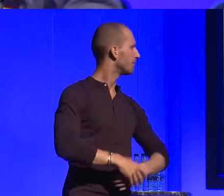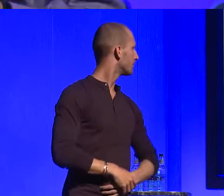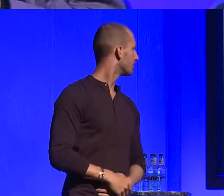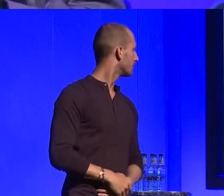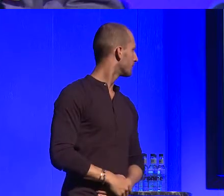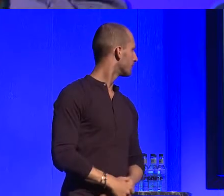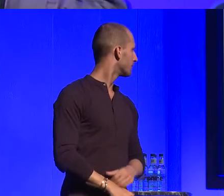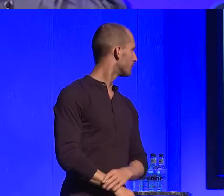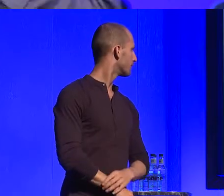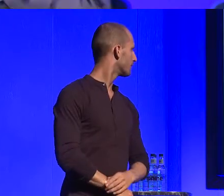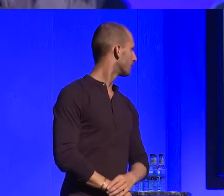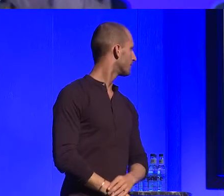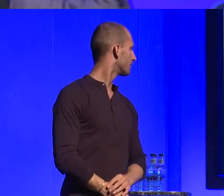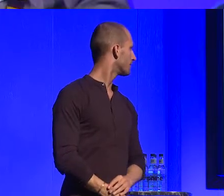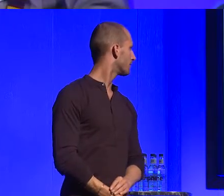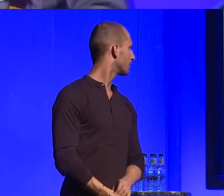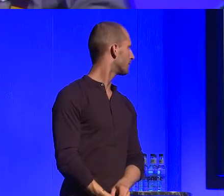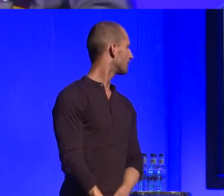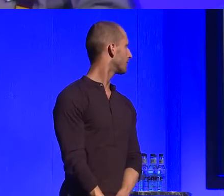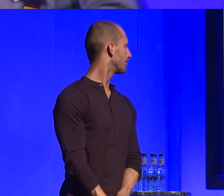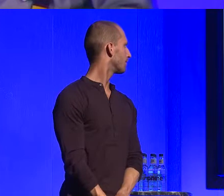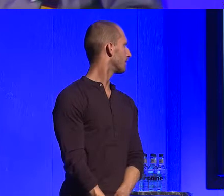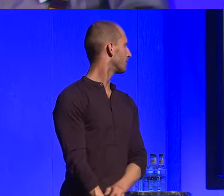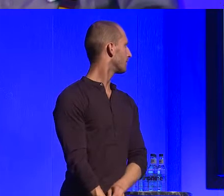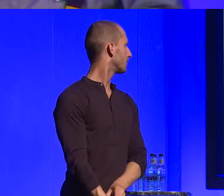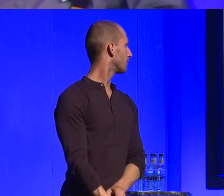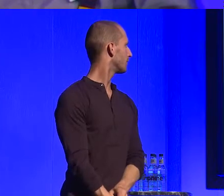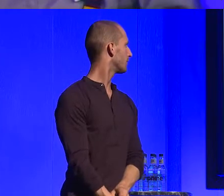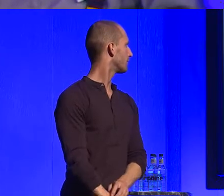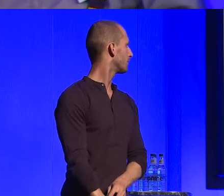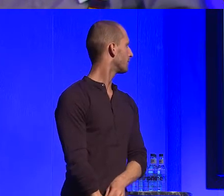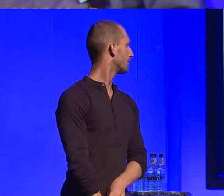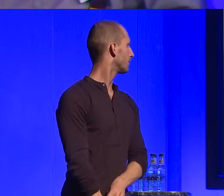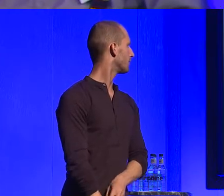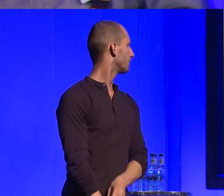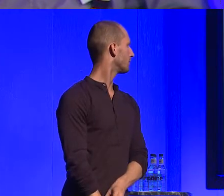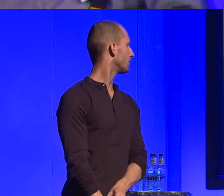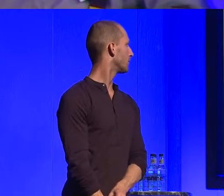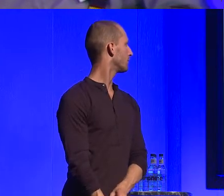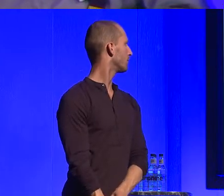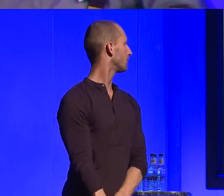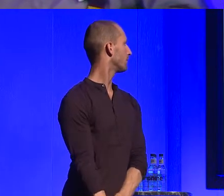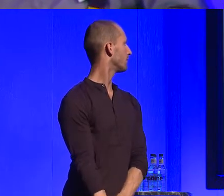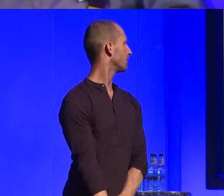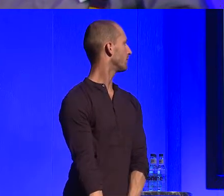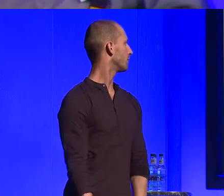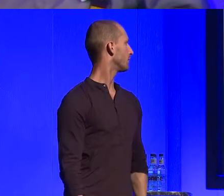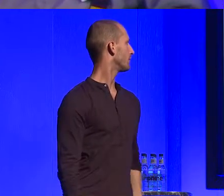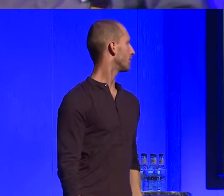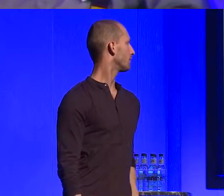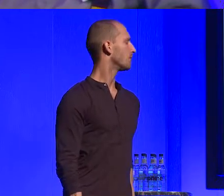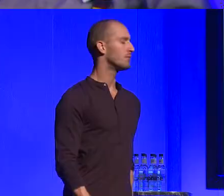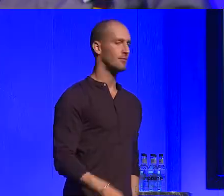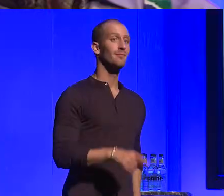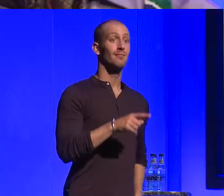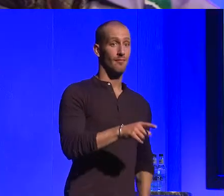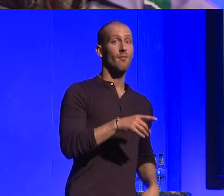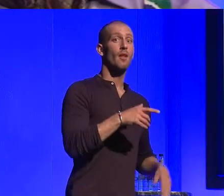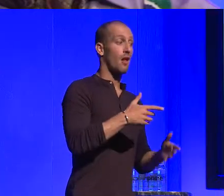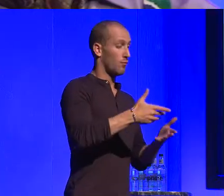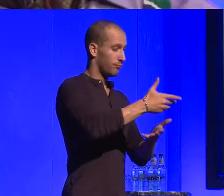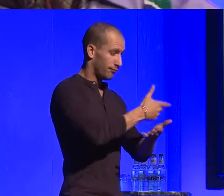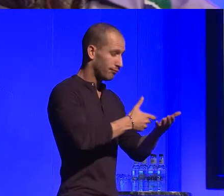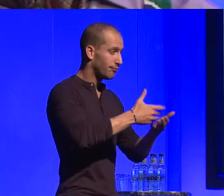Paula: So we also heard about a real need for us to join up services, to integrate services